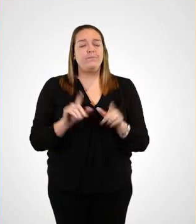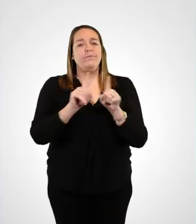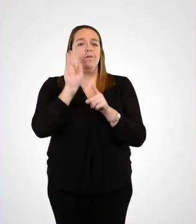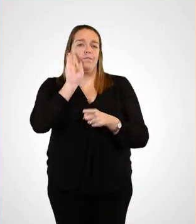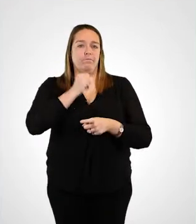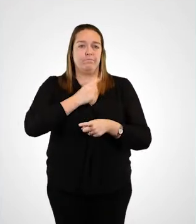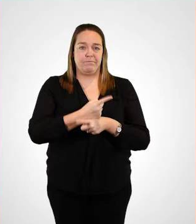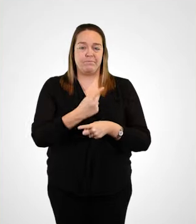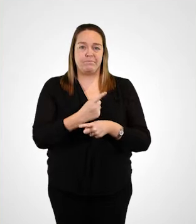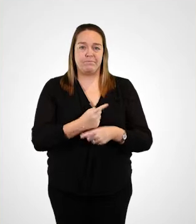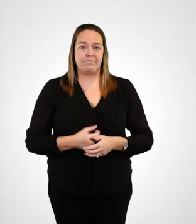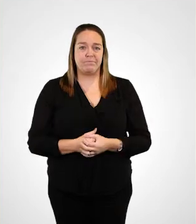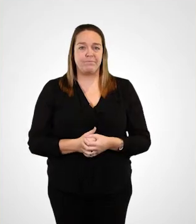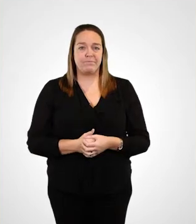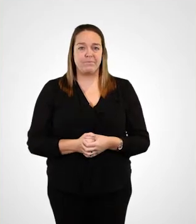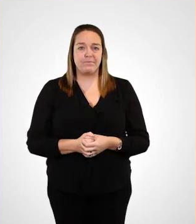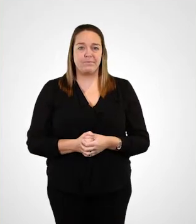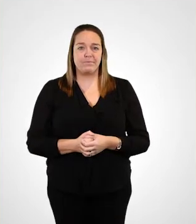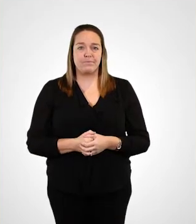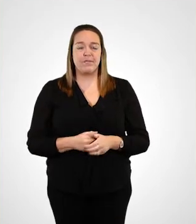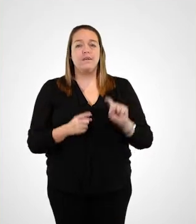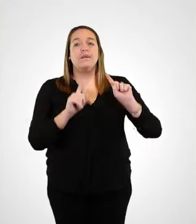and so forth, that I mentioned earlier.